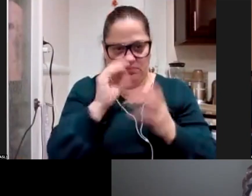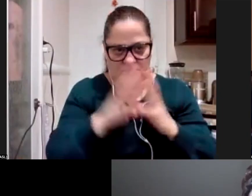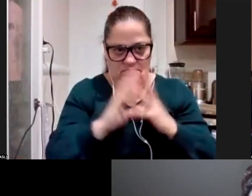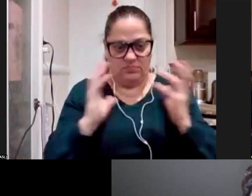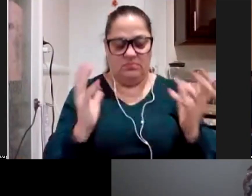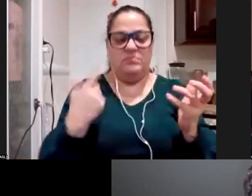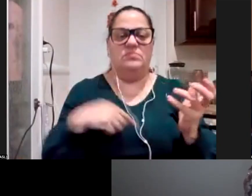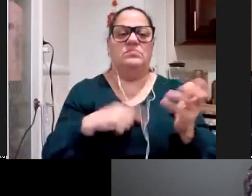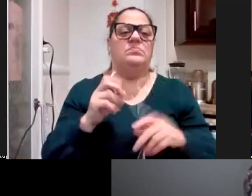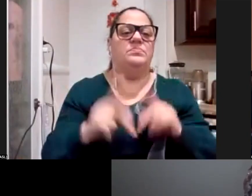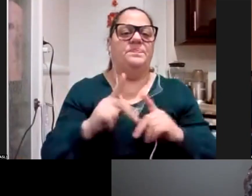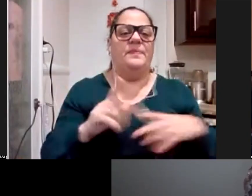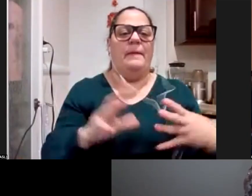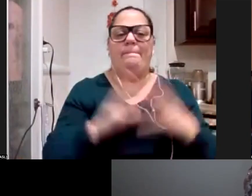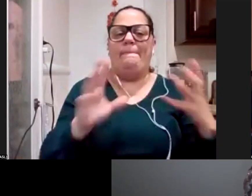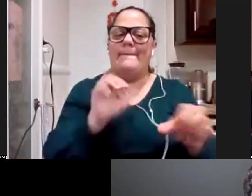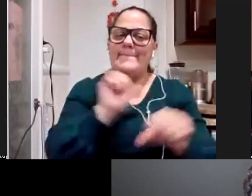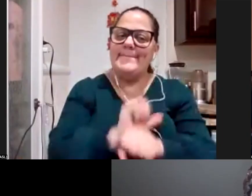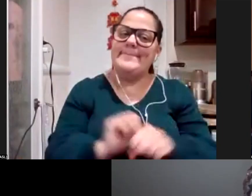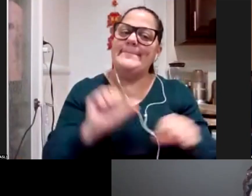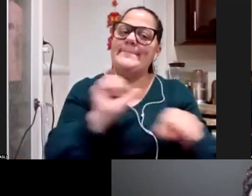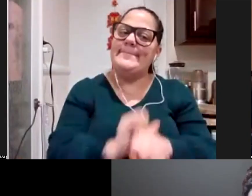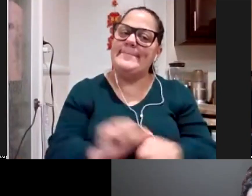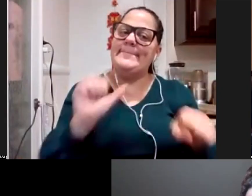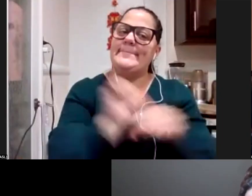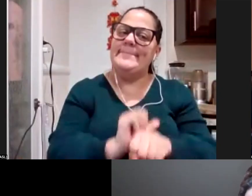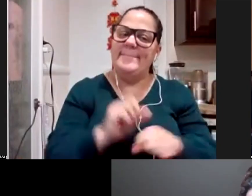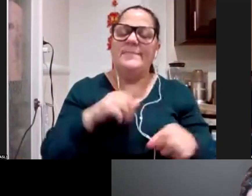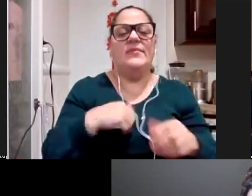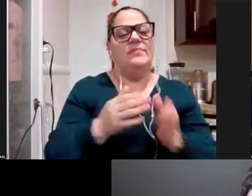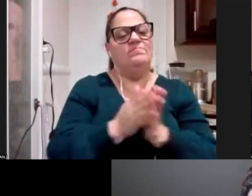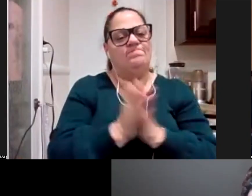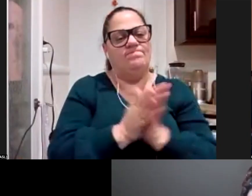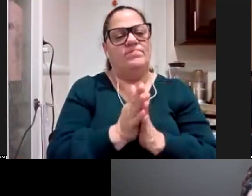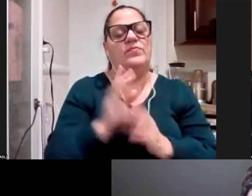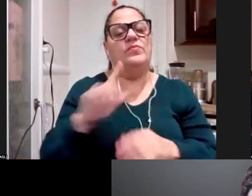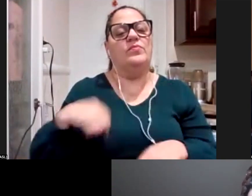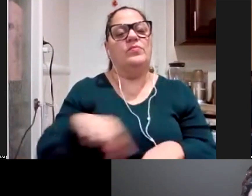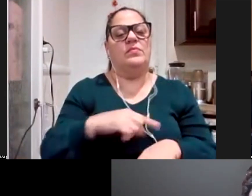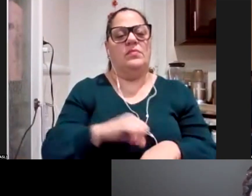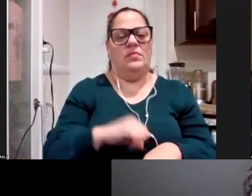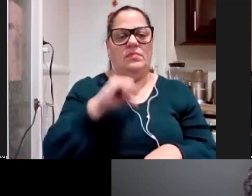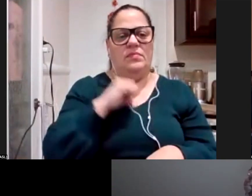people who have done so much hard work um in that effort. We're just proud to to line up